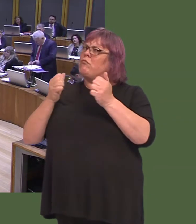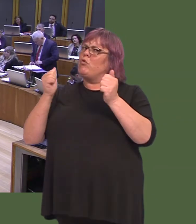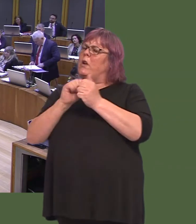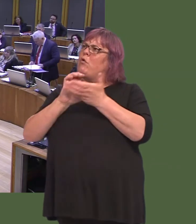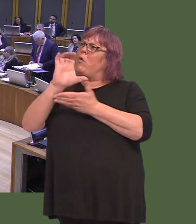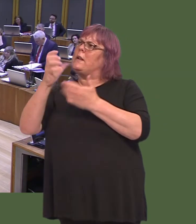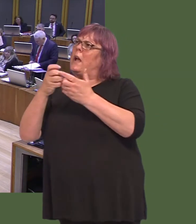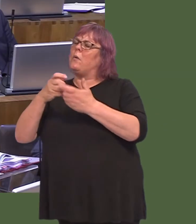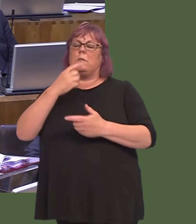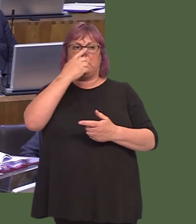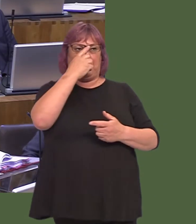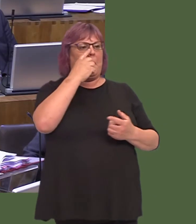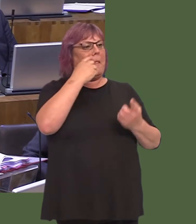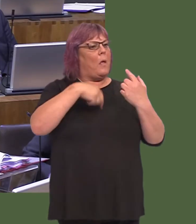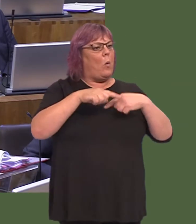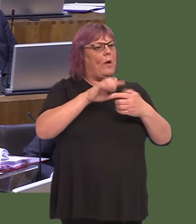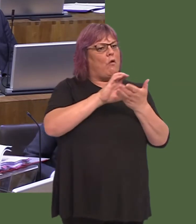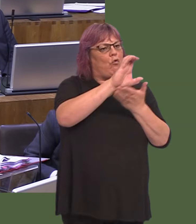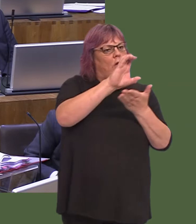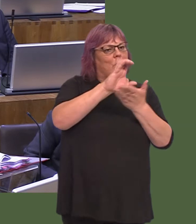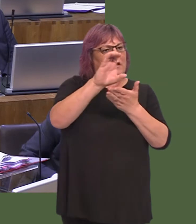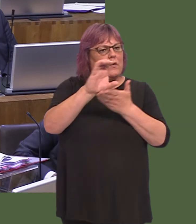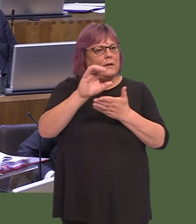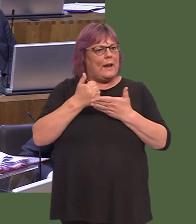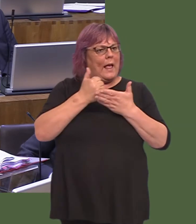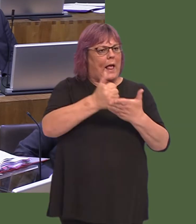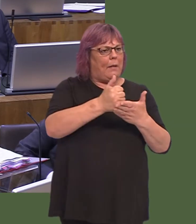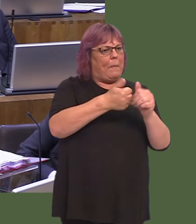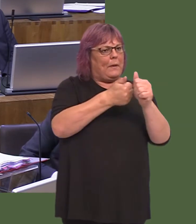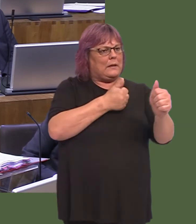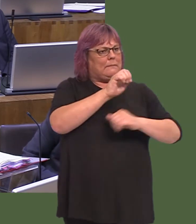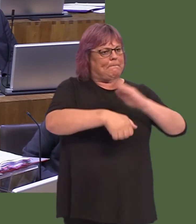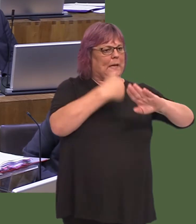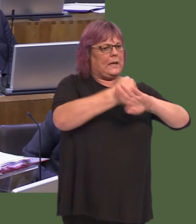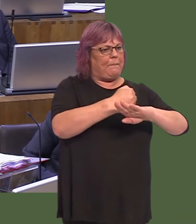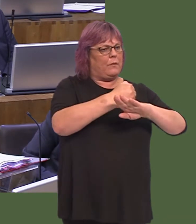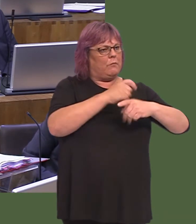we provide to businesses plays a vital role in helping them to start, to sustain and grow,